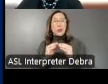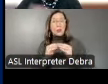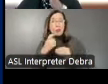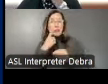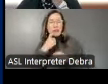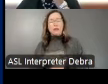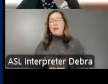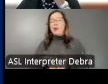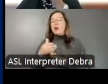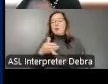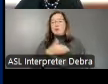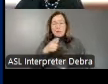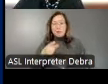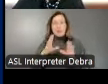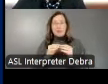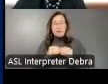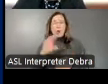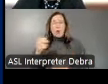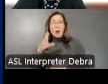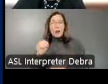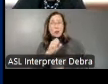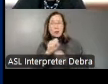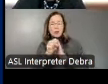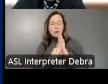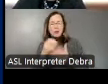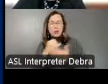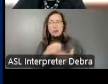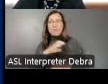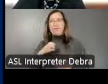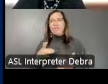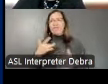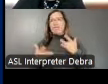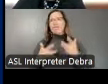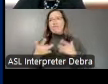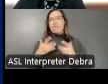leaders from the Ohio State Arts Council shared that there was an excitement in their state to